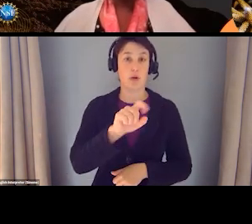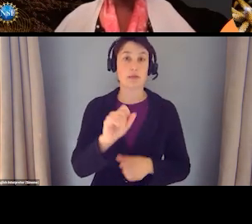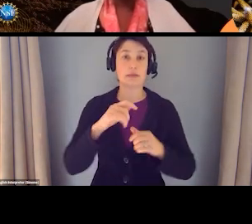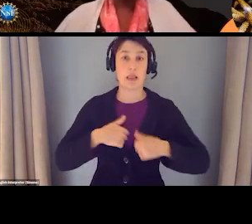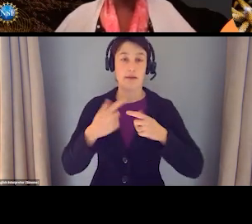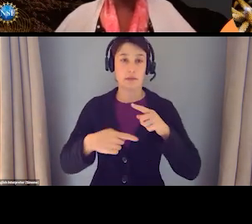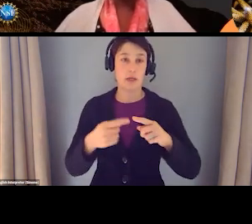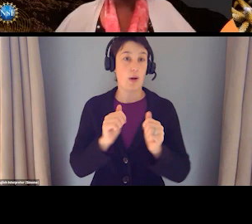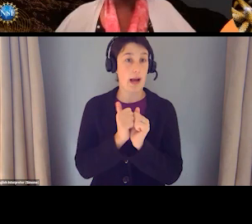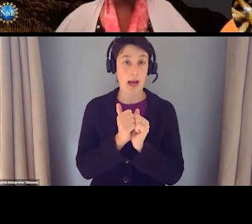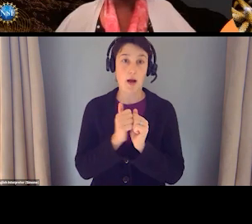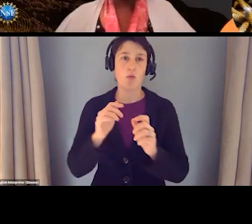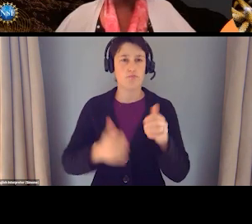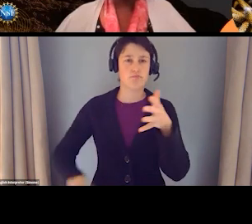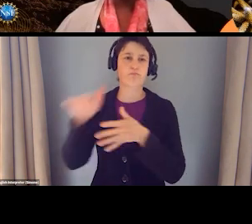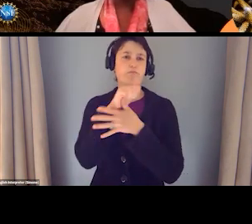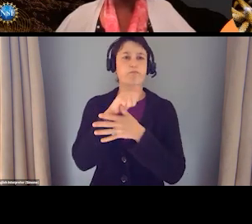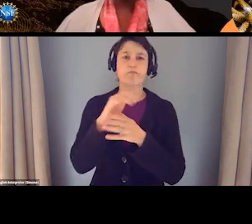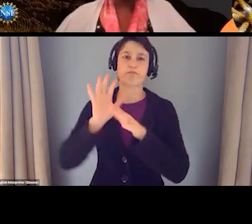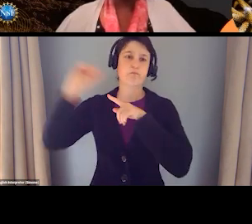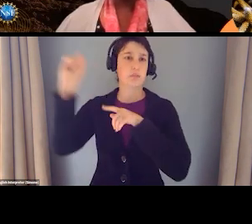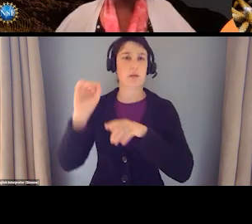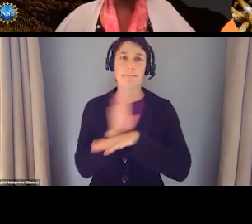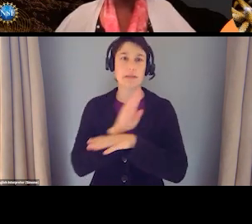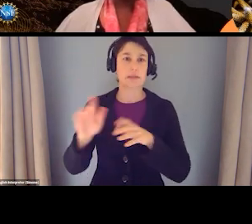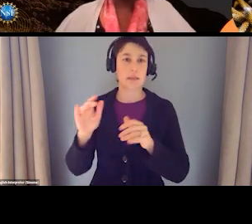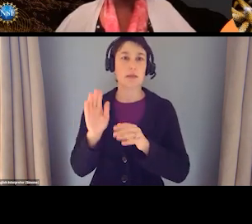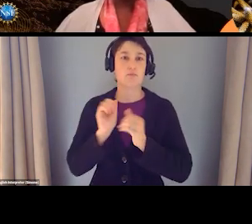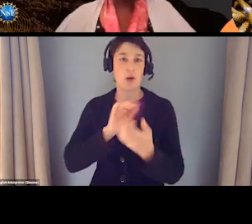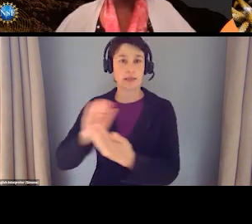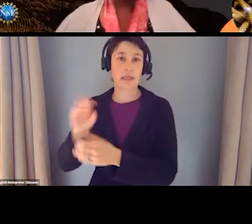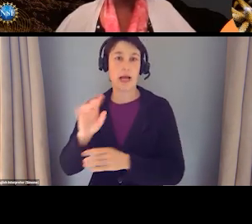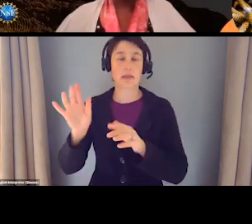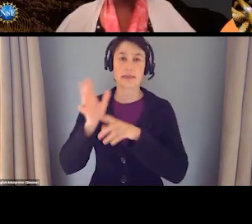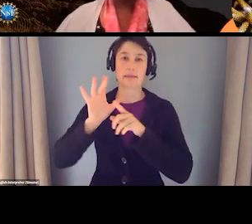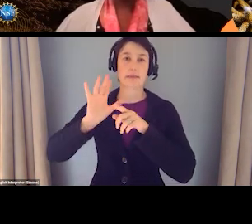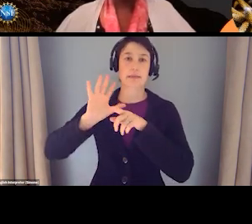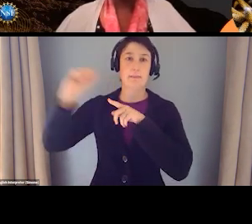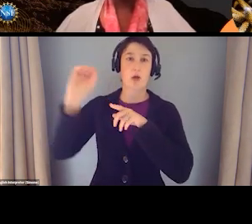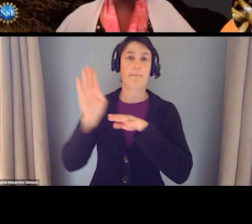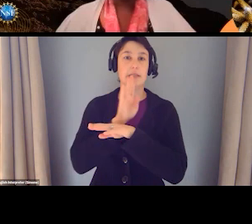and exemplary business assistance to key stakeholders within NSF and across the research community.